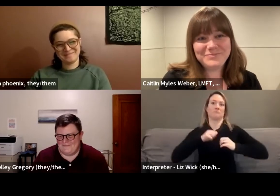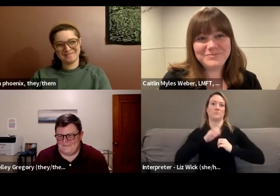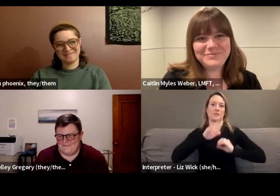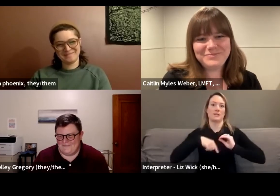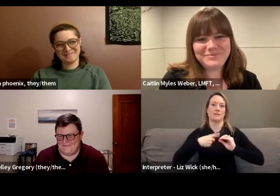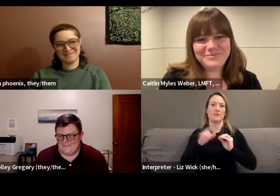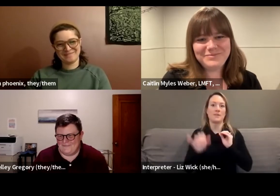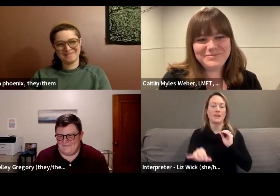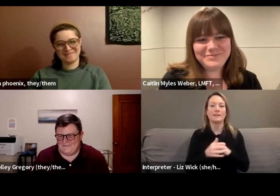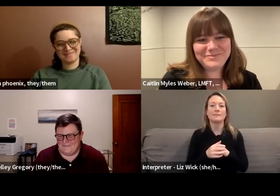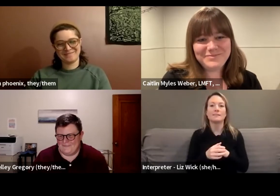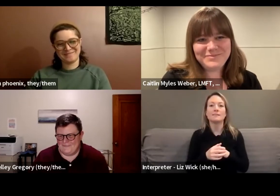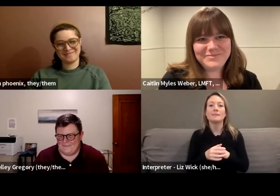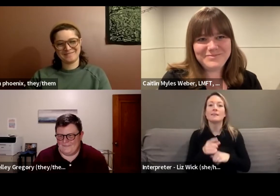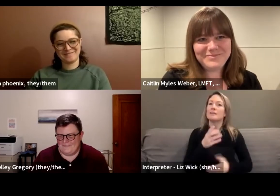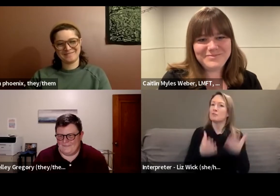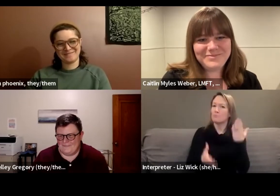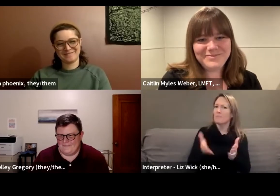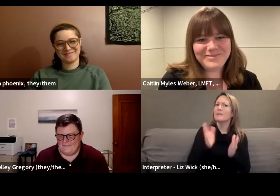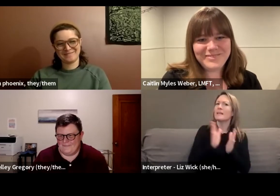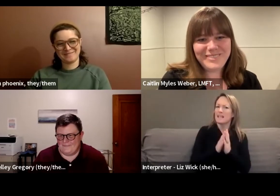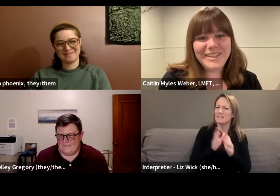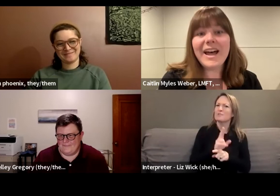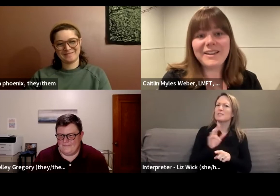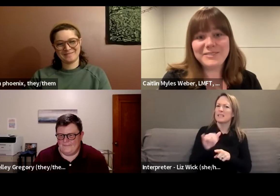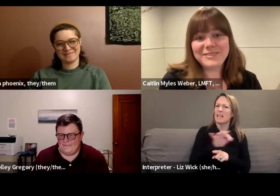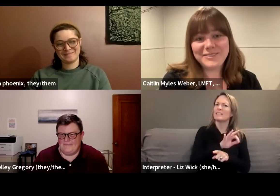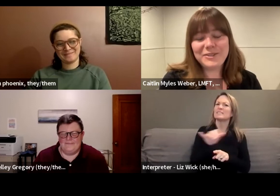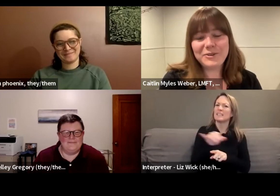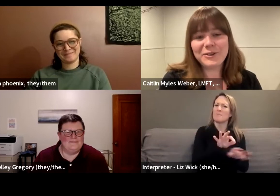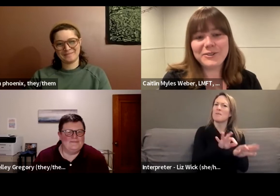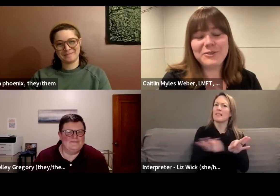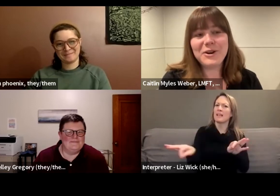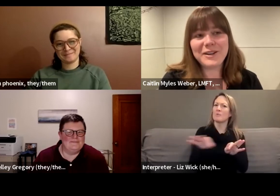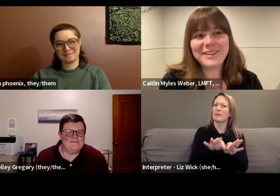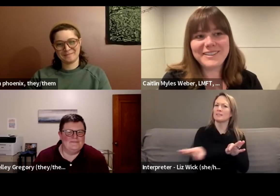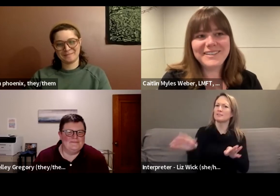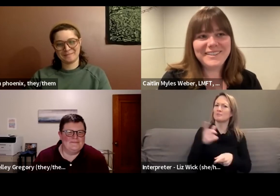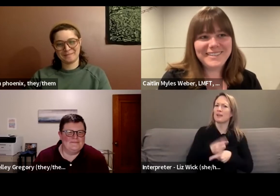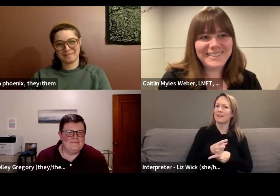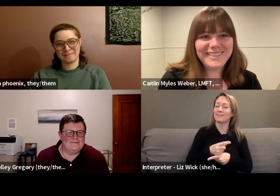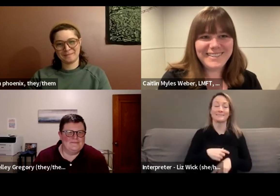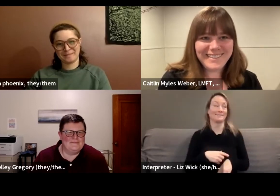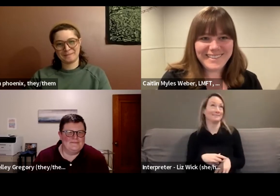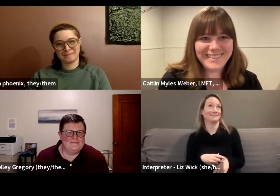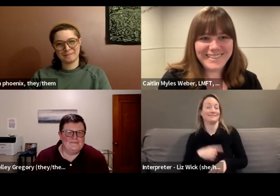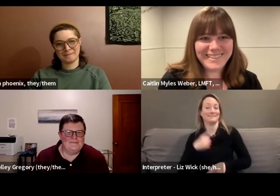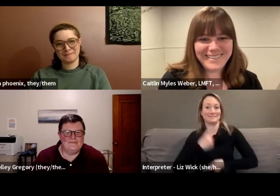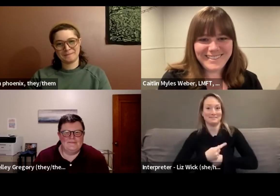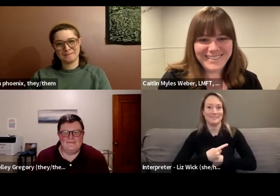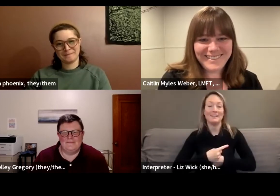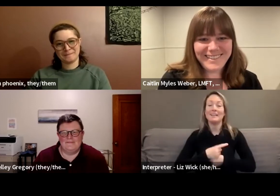And you probably ask them in that same same language, right? Yeah, you know- Which is like, you know... That's gotta be helpful, right?